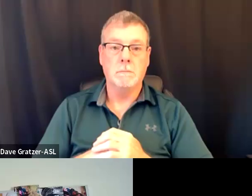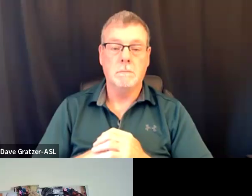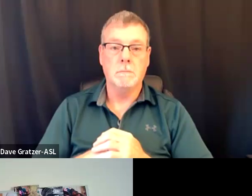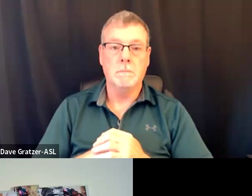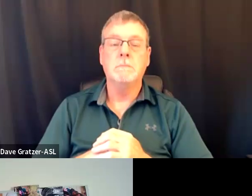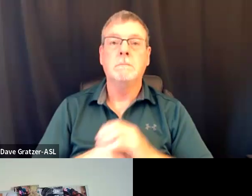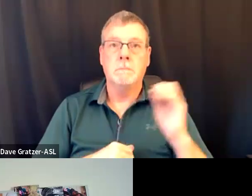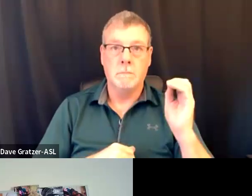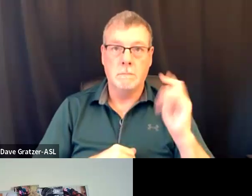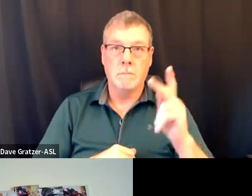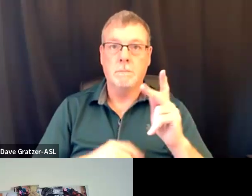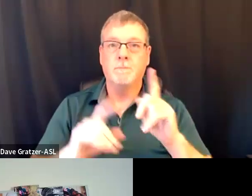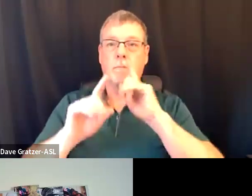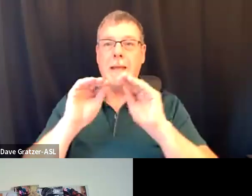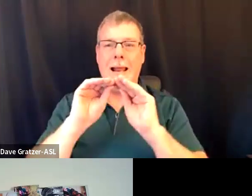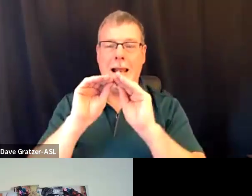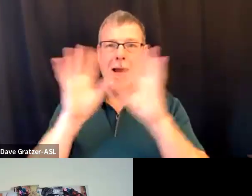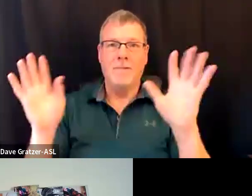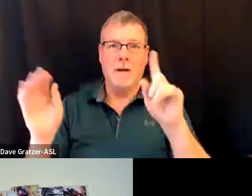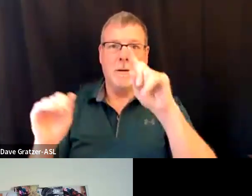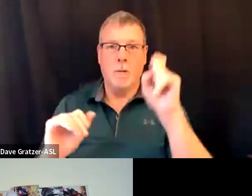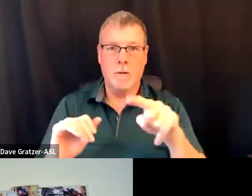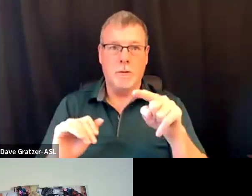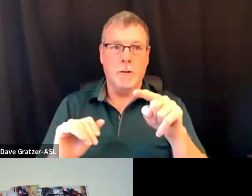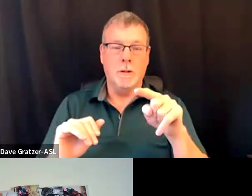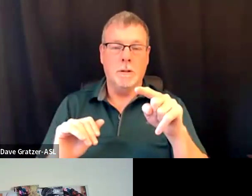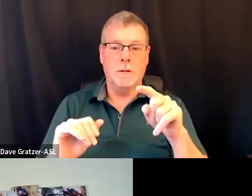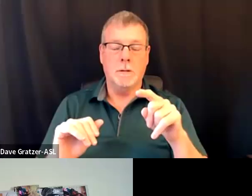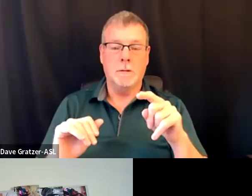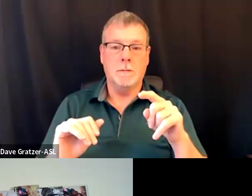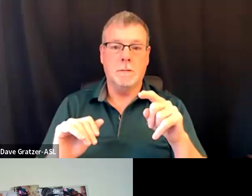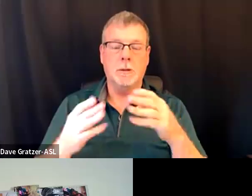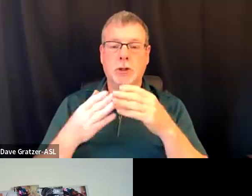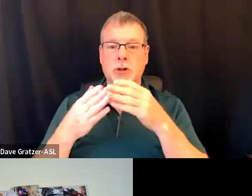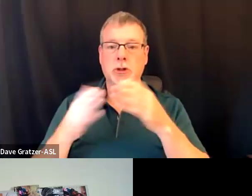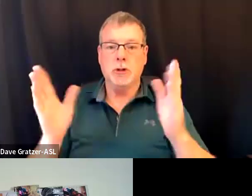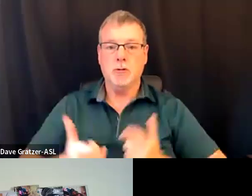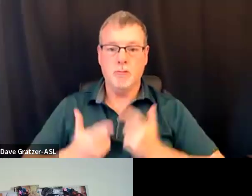All right, there's a clarification question about this generally reside maximum.